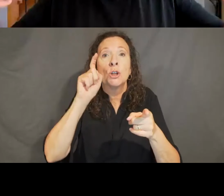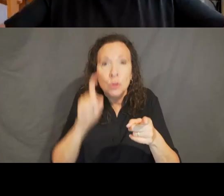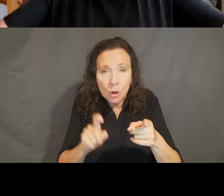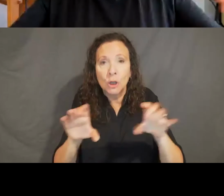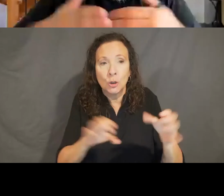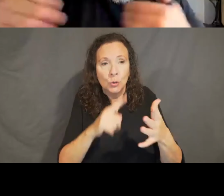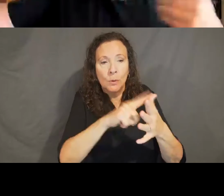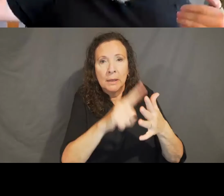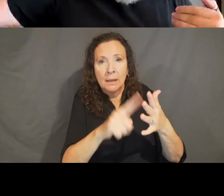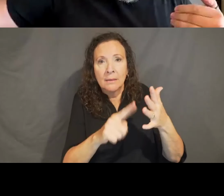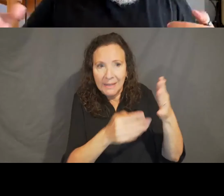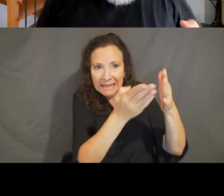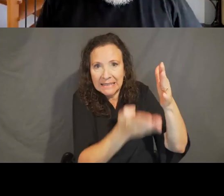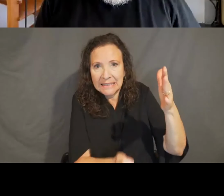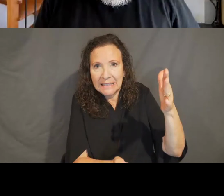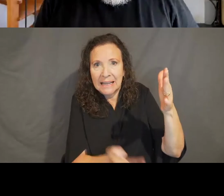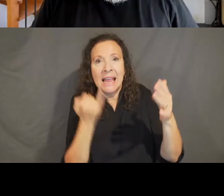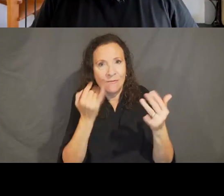down that journey of becoming an inclusive speaker.